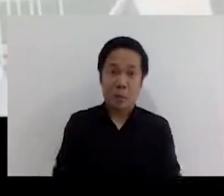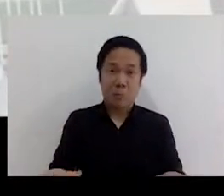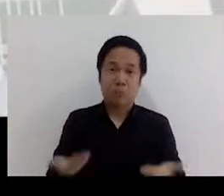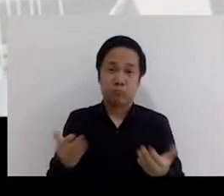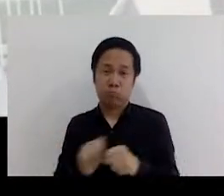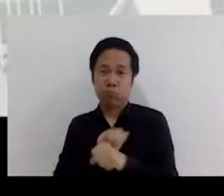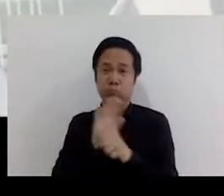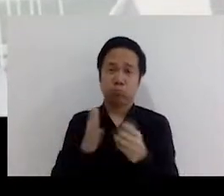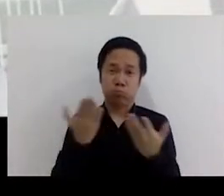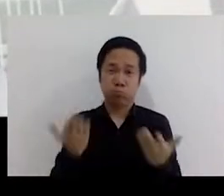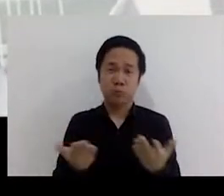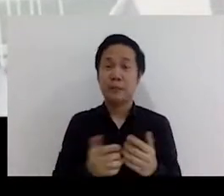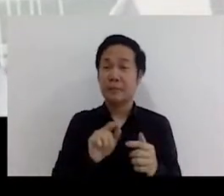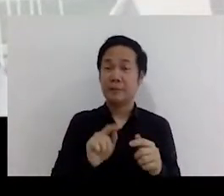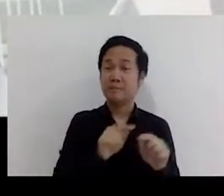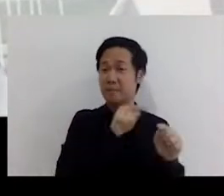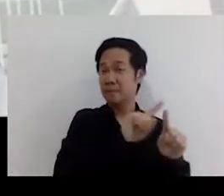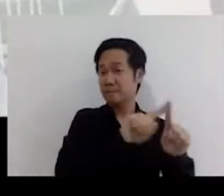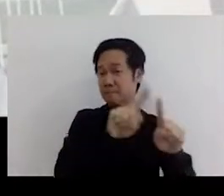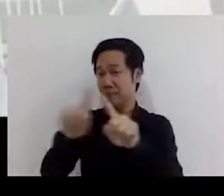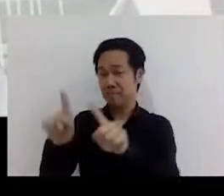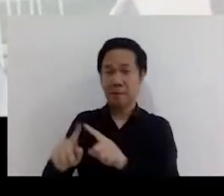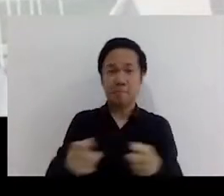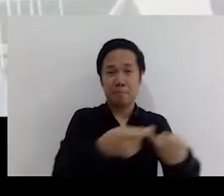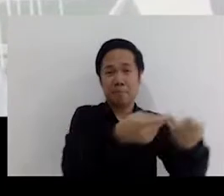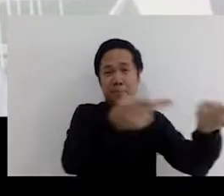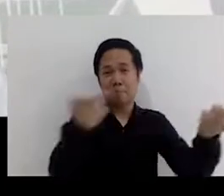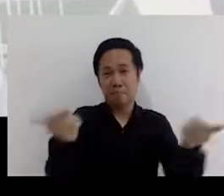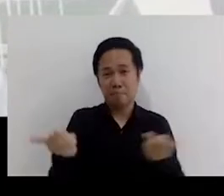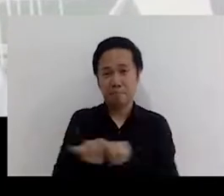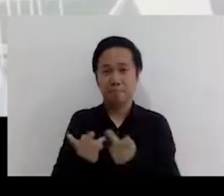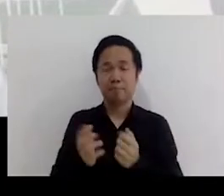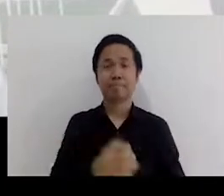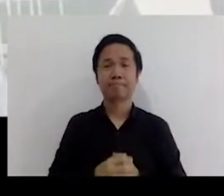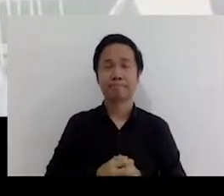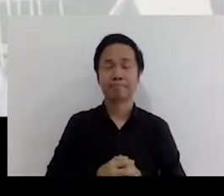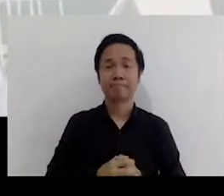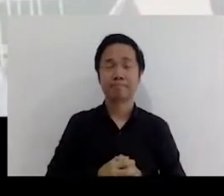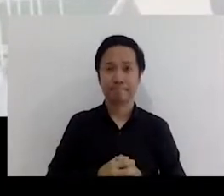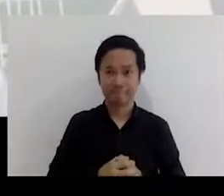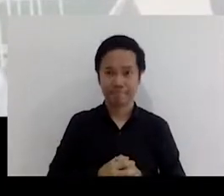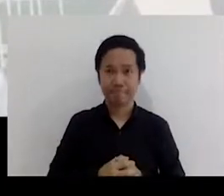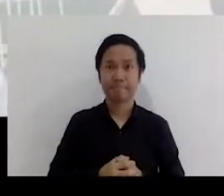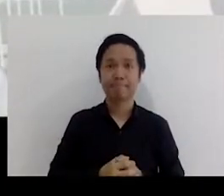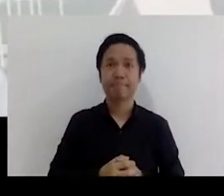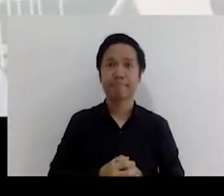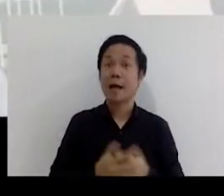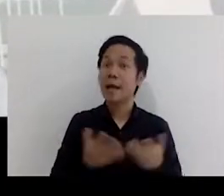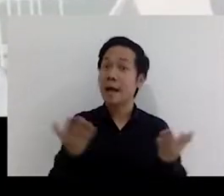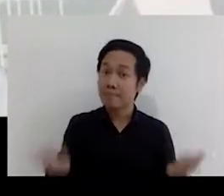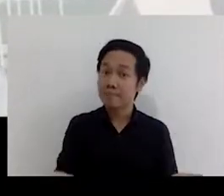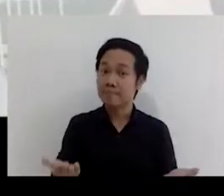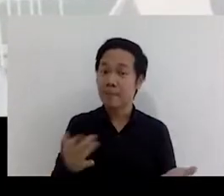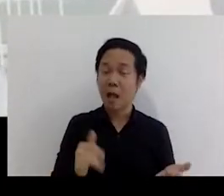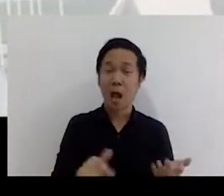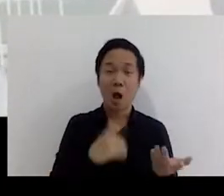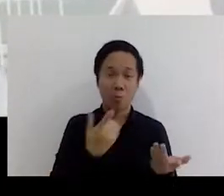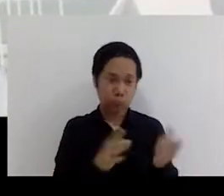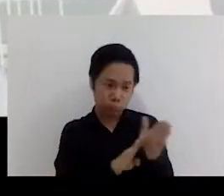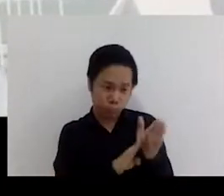These recommendations provide really a framework for developing disability-inclusive responses to COVID-19.